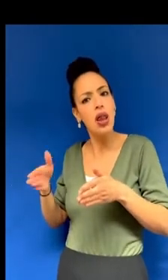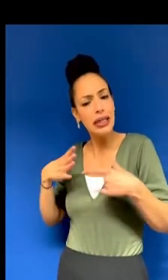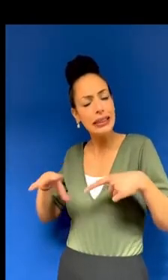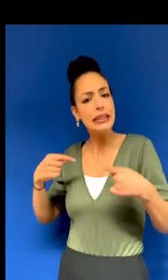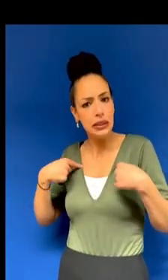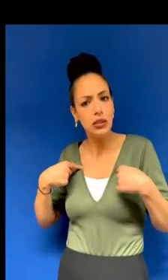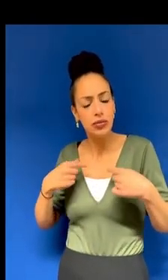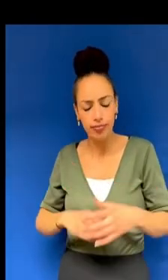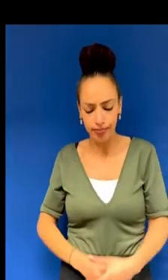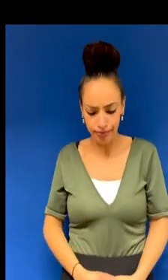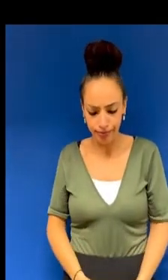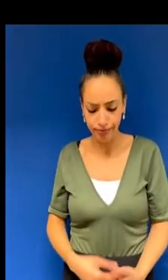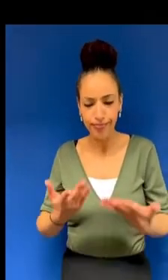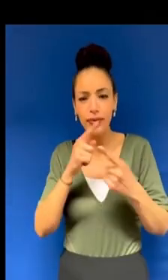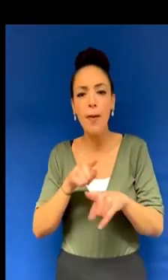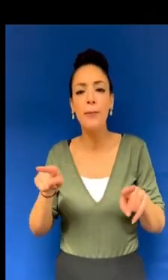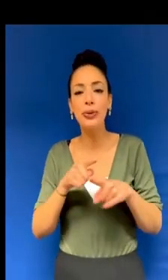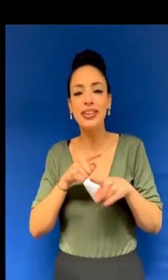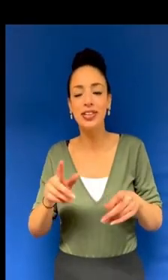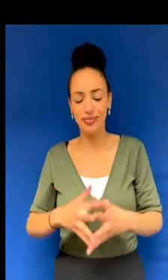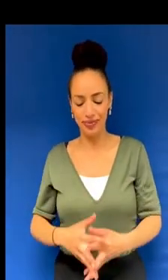staff. What i want is a new hospital in Newham that is fit for purpose."